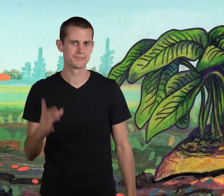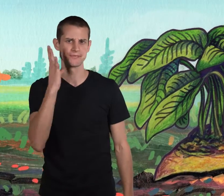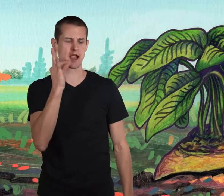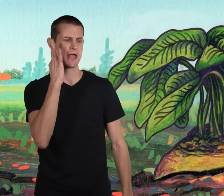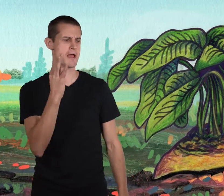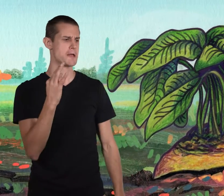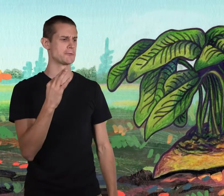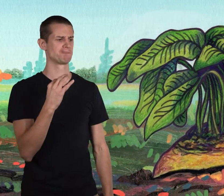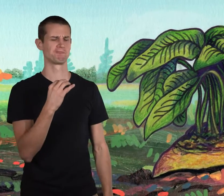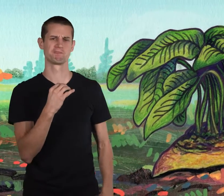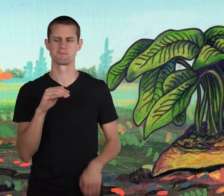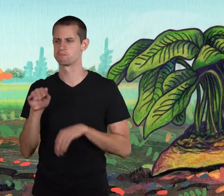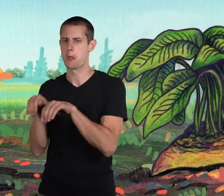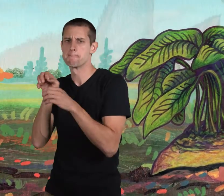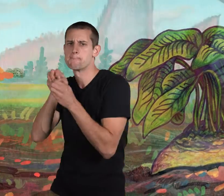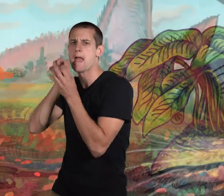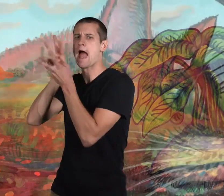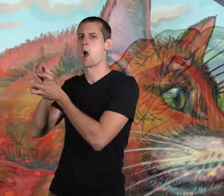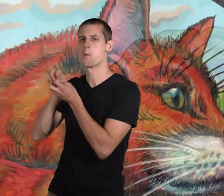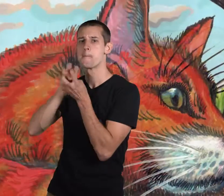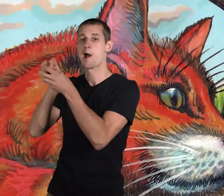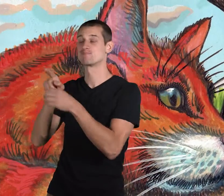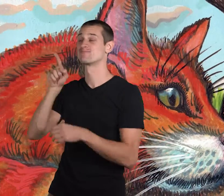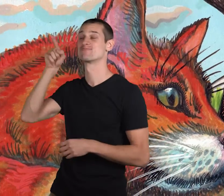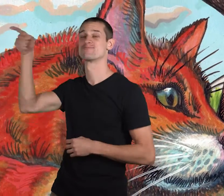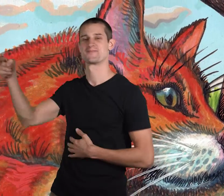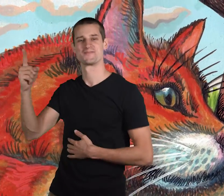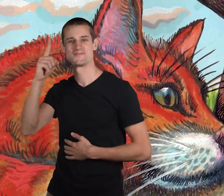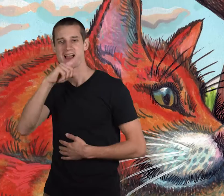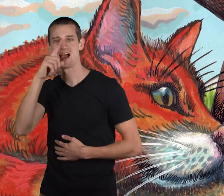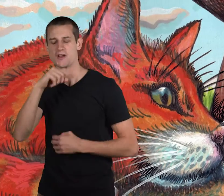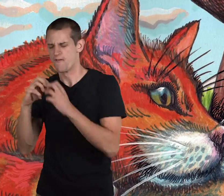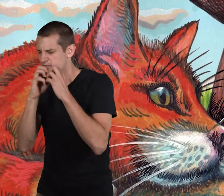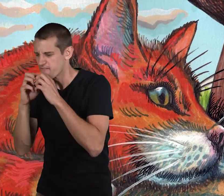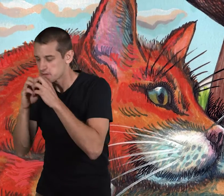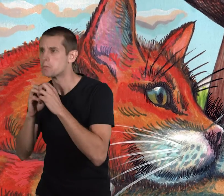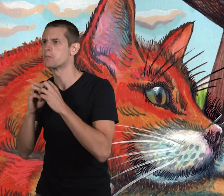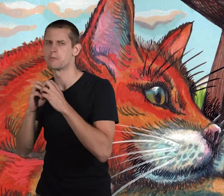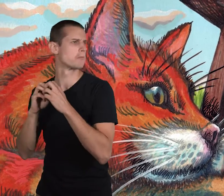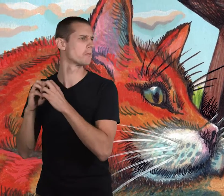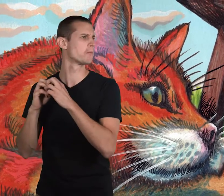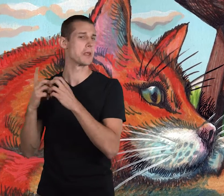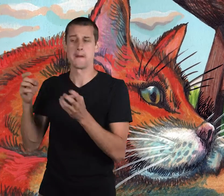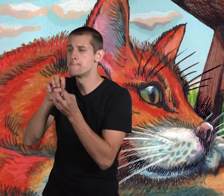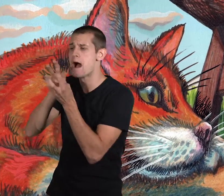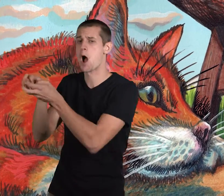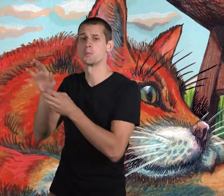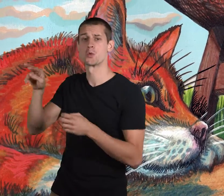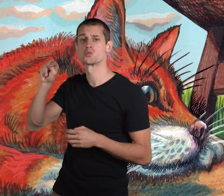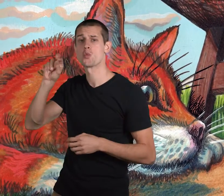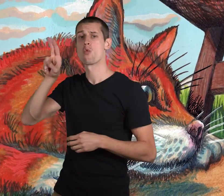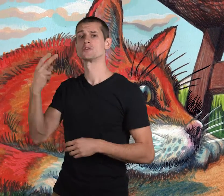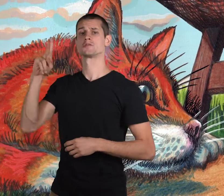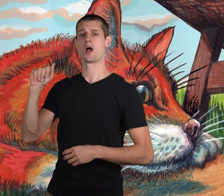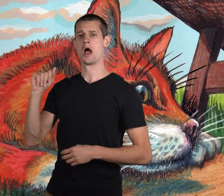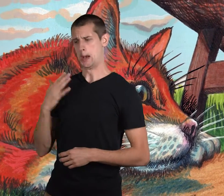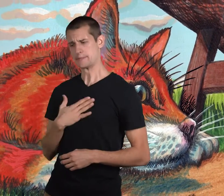The cat then called over to the mouse, "Norushka! Please come help us!"